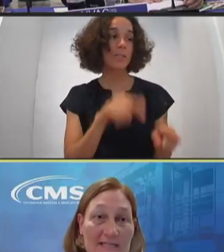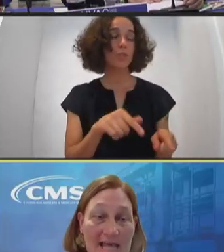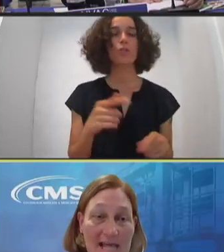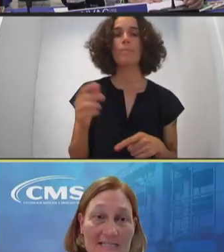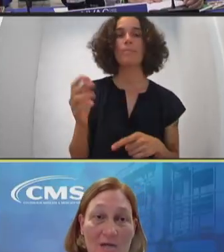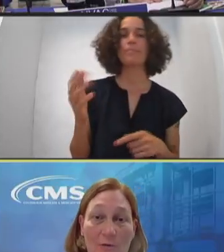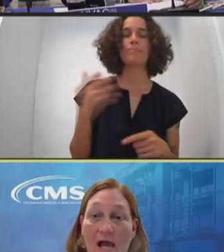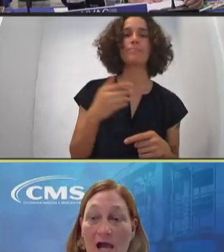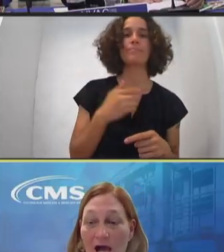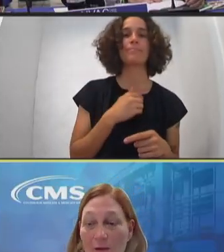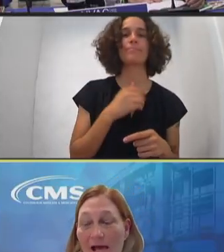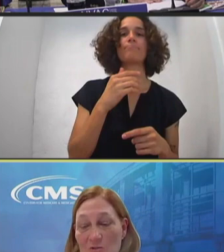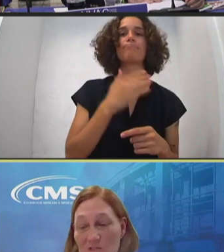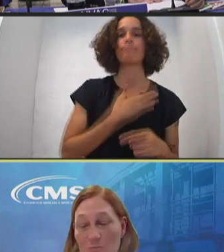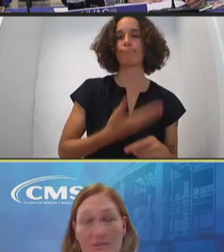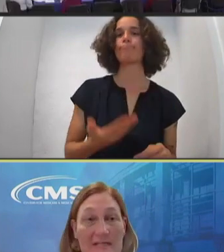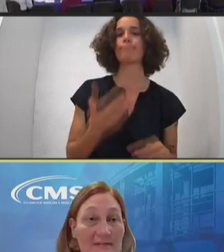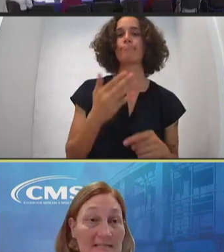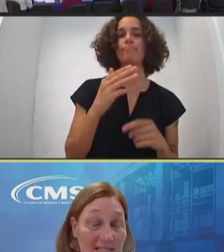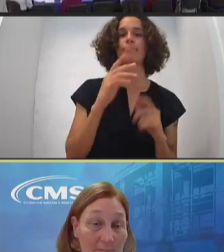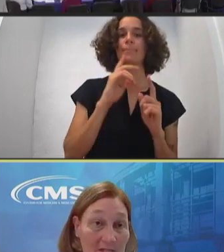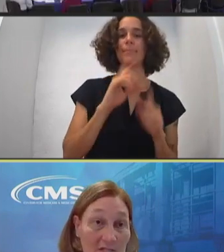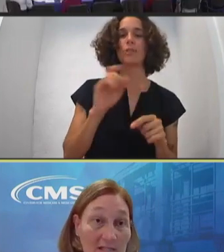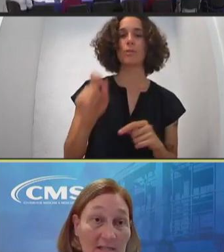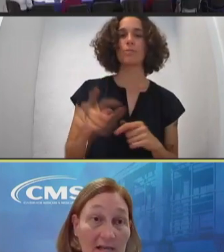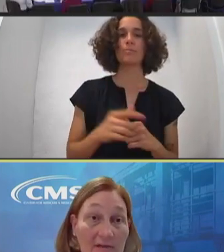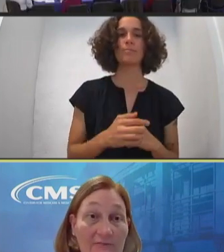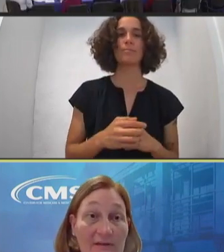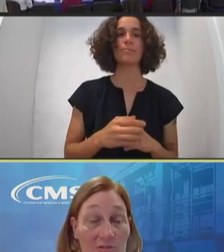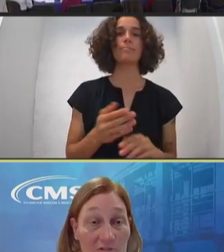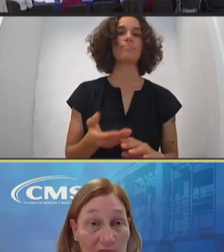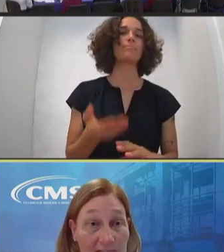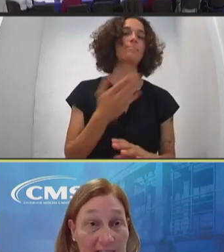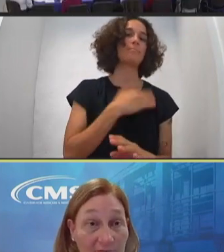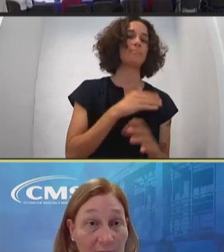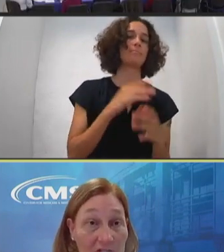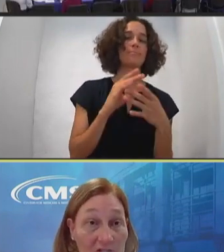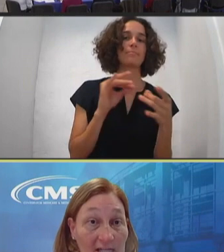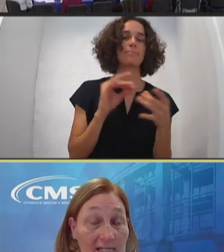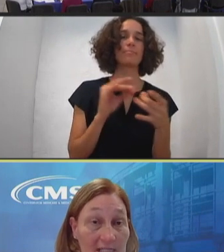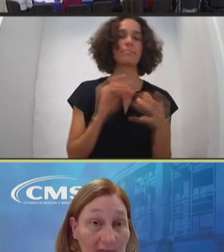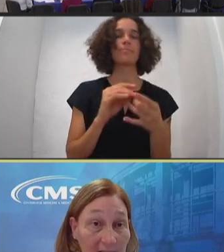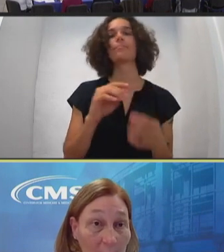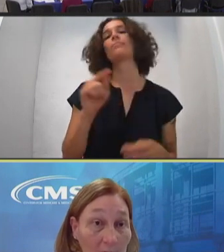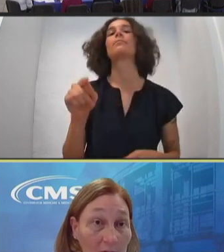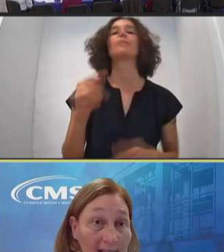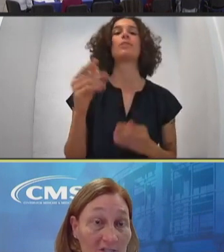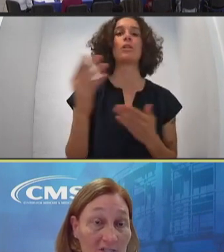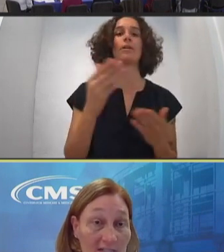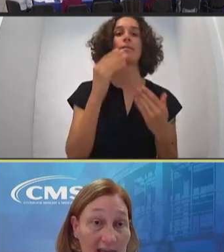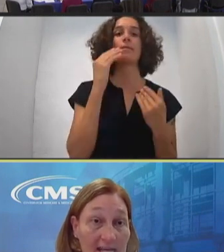to address that. So, as was previously mentioned, the fee-for-service information is available. Each